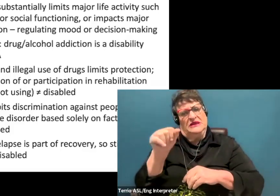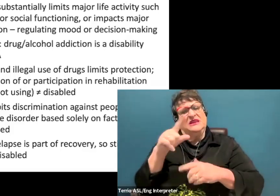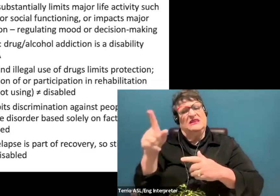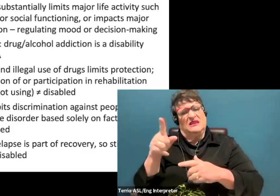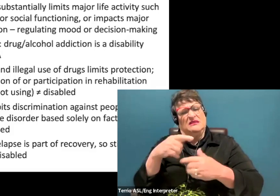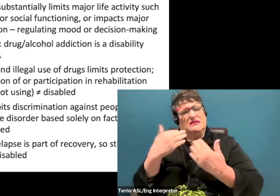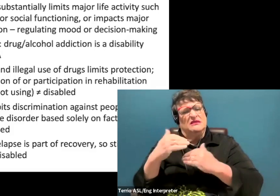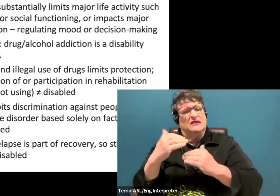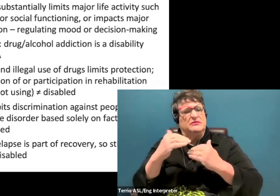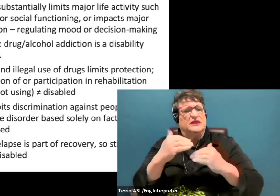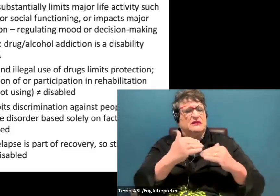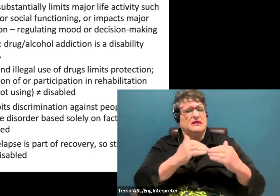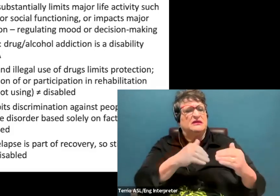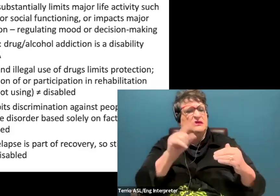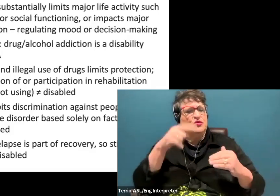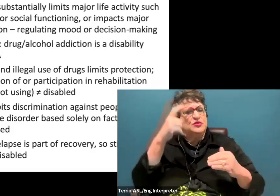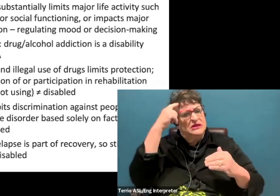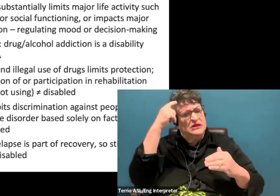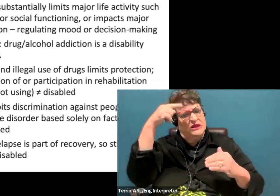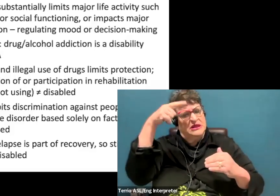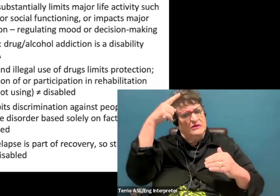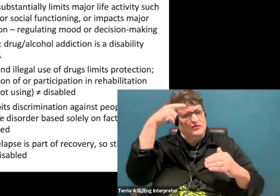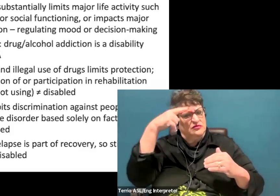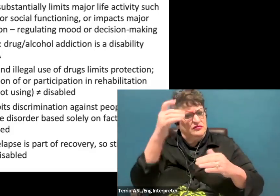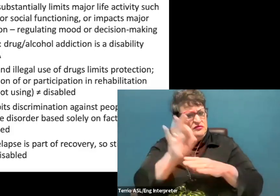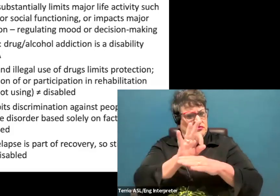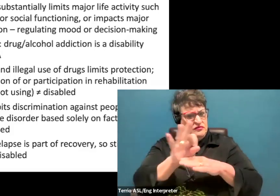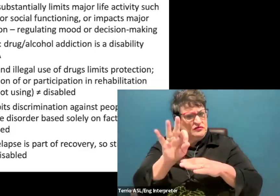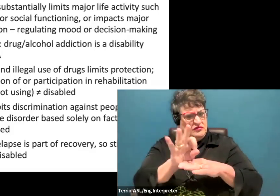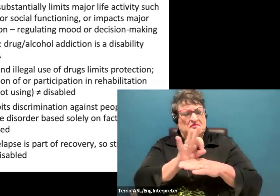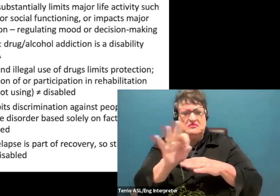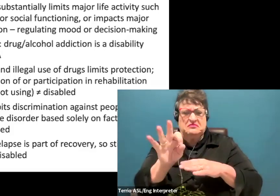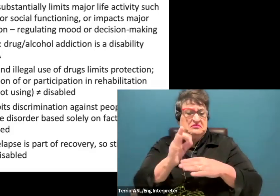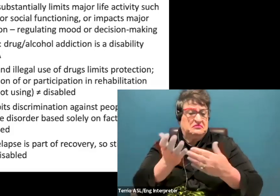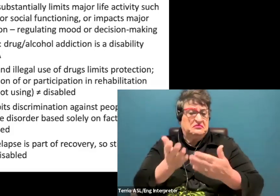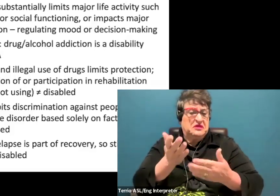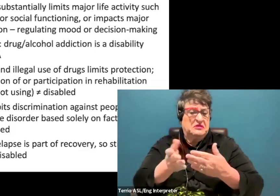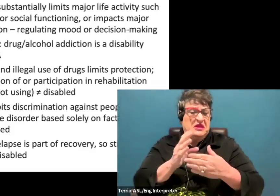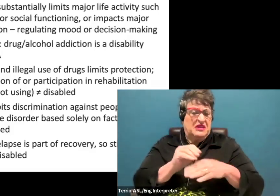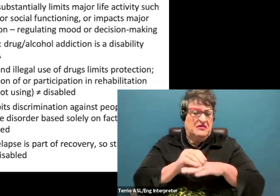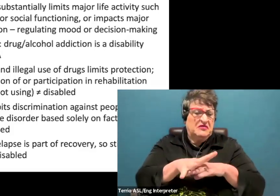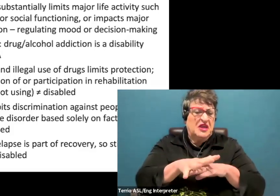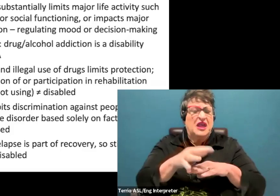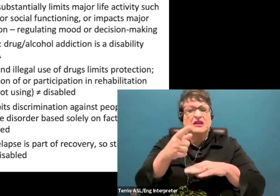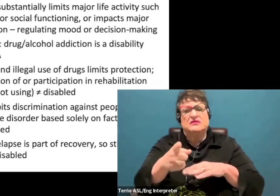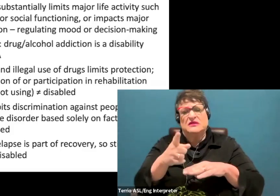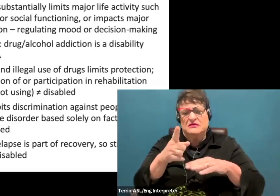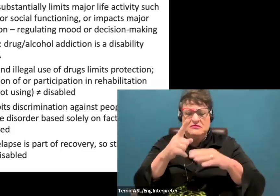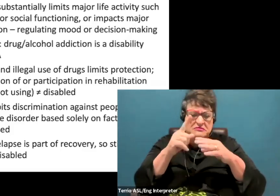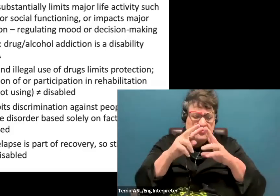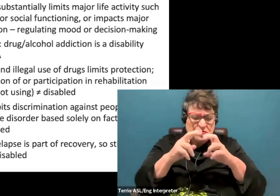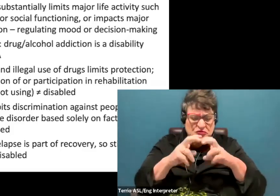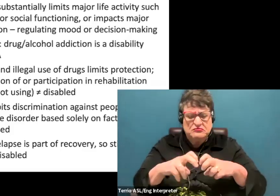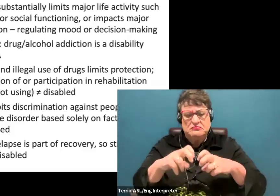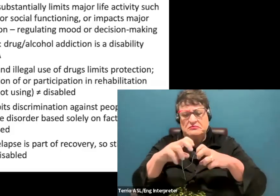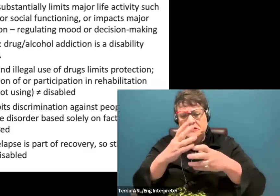in intellectual functioning, and so that might affect how a person does, problem solving or socializing,